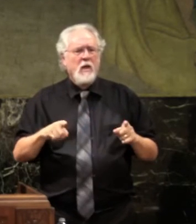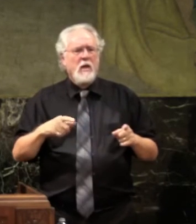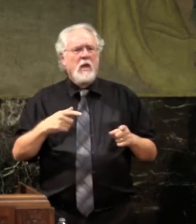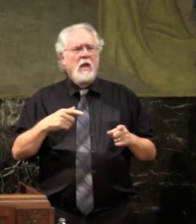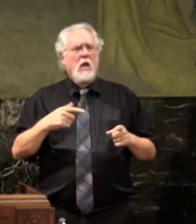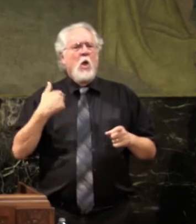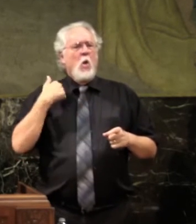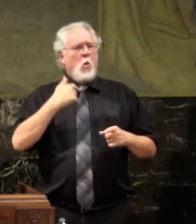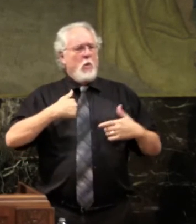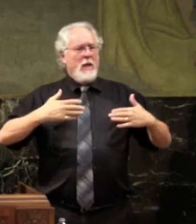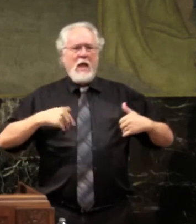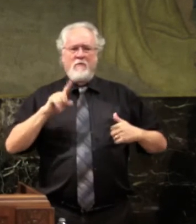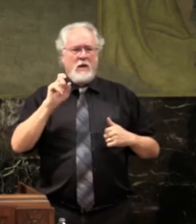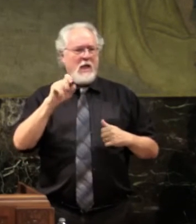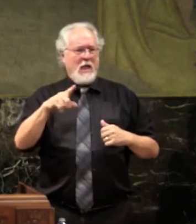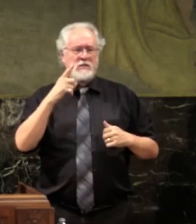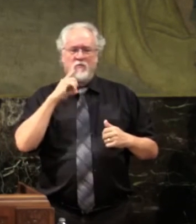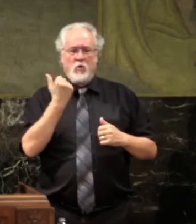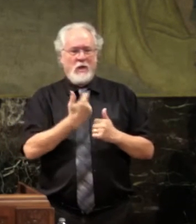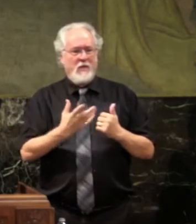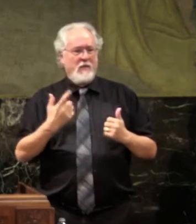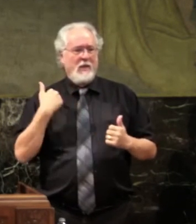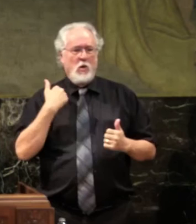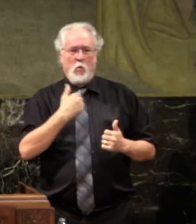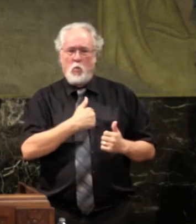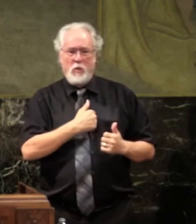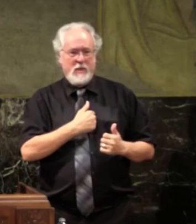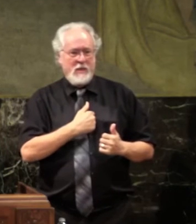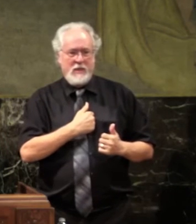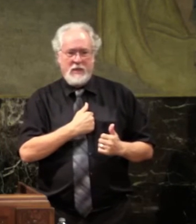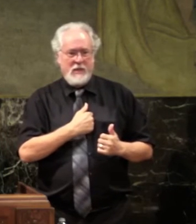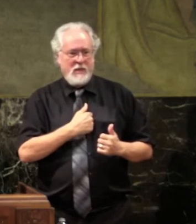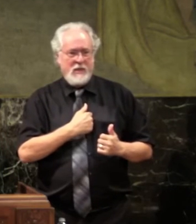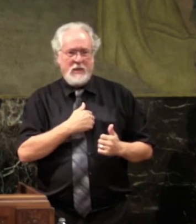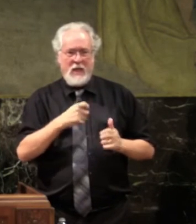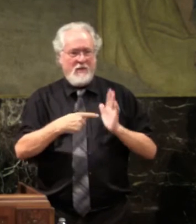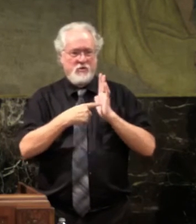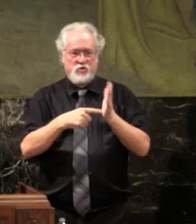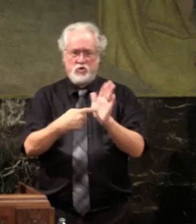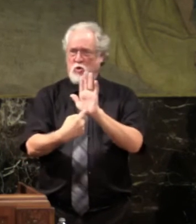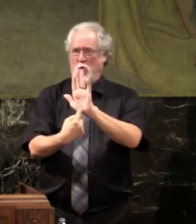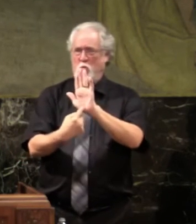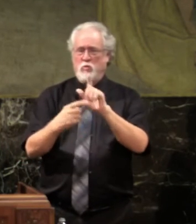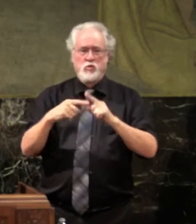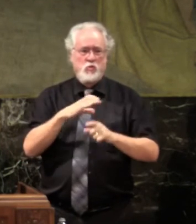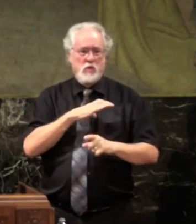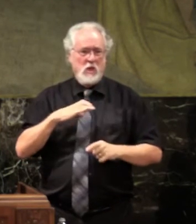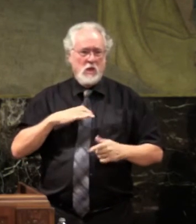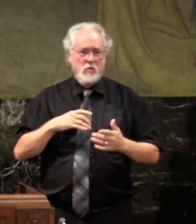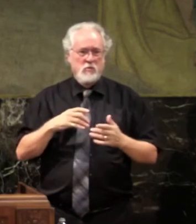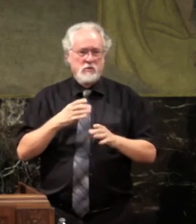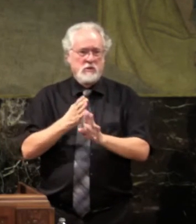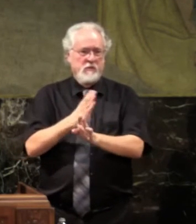haven't asked for for anything that we haven't shown to our congressional delegation in advance and receive their